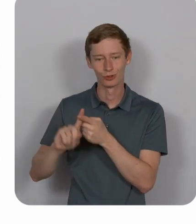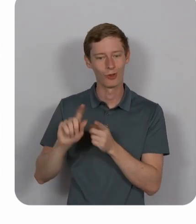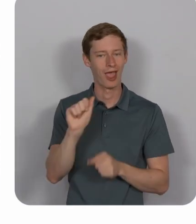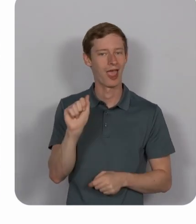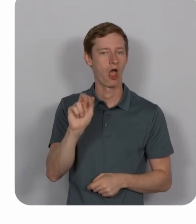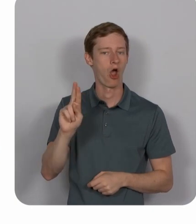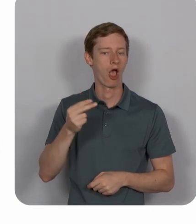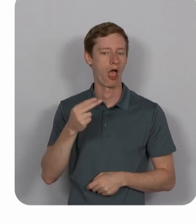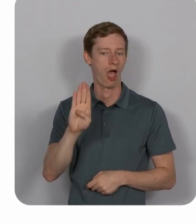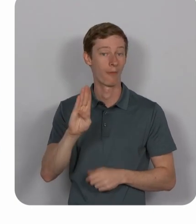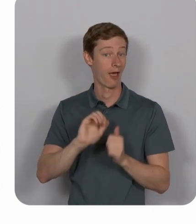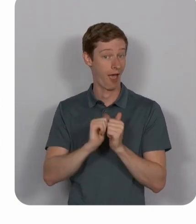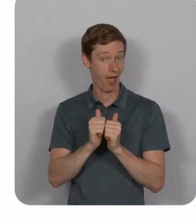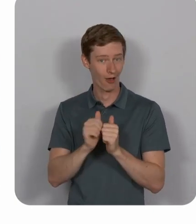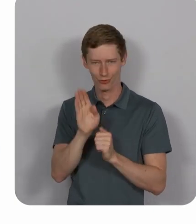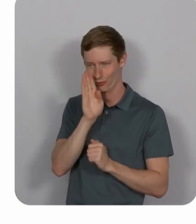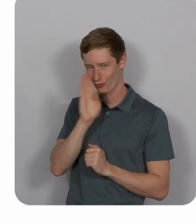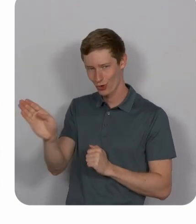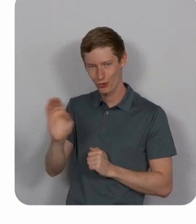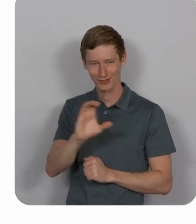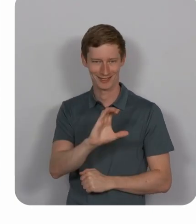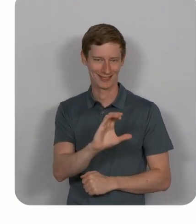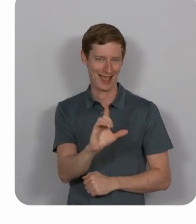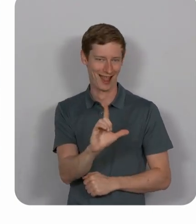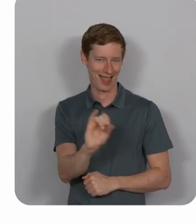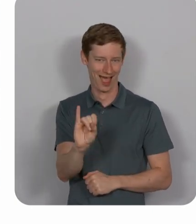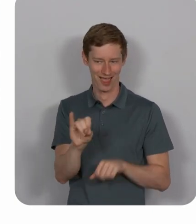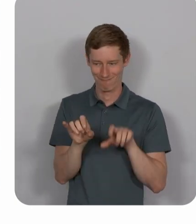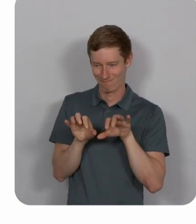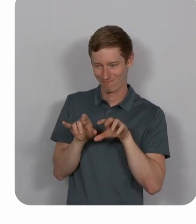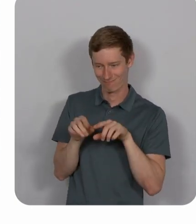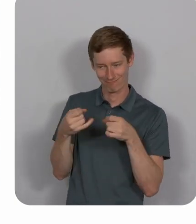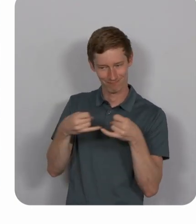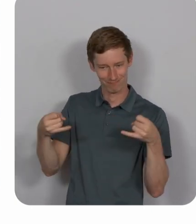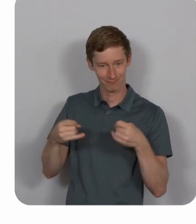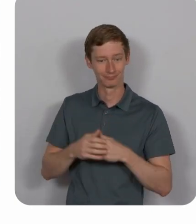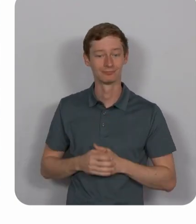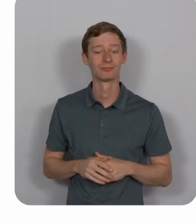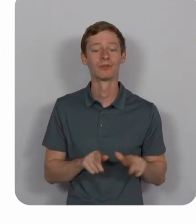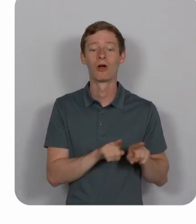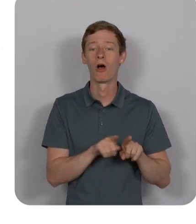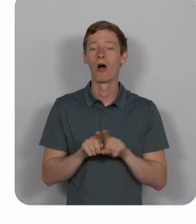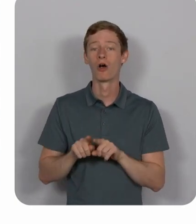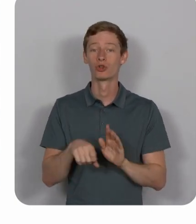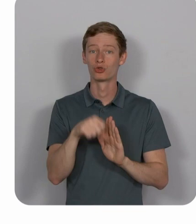We have also streamlined the process of script editing itself.